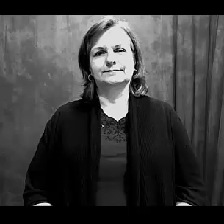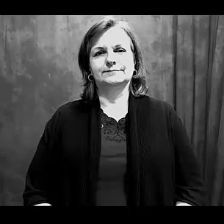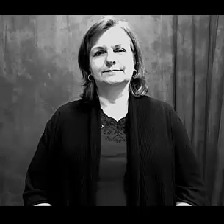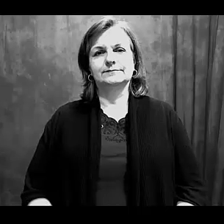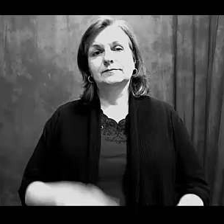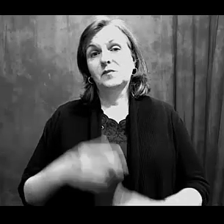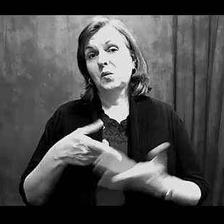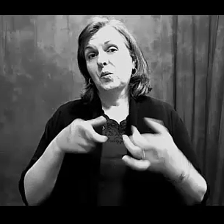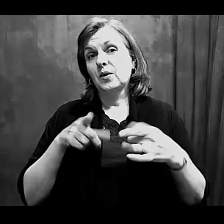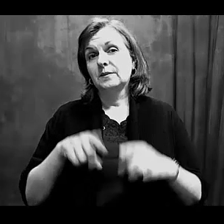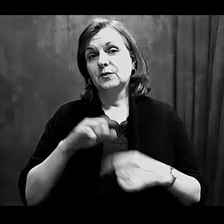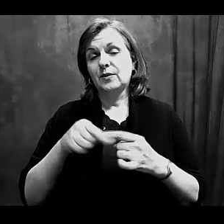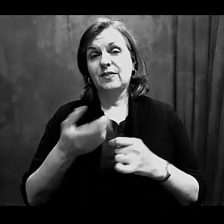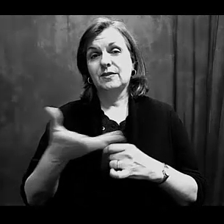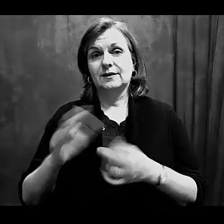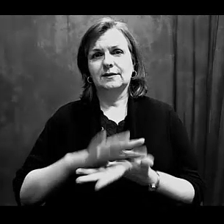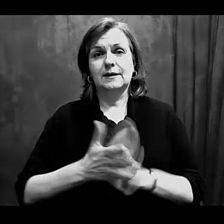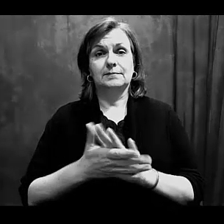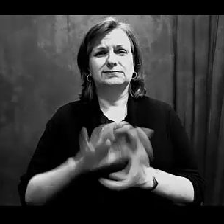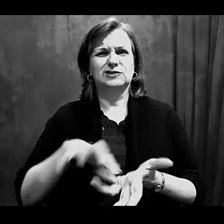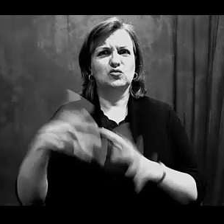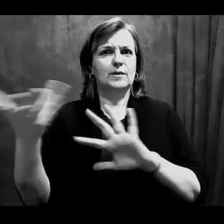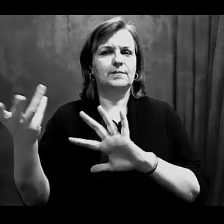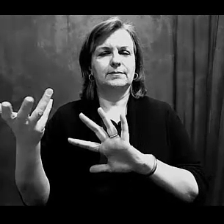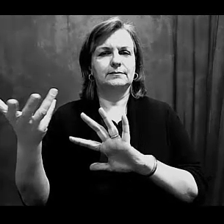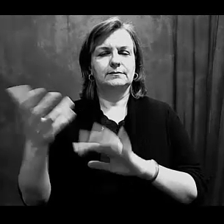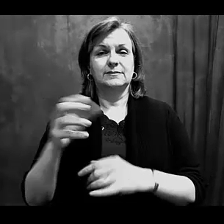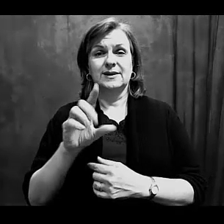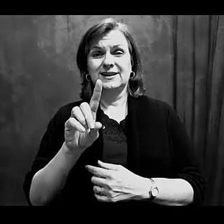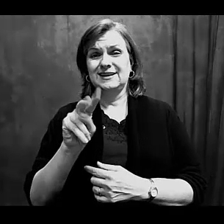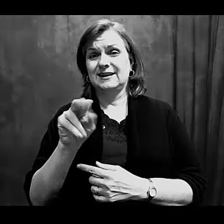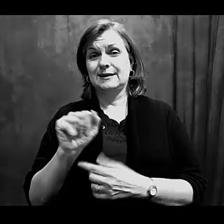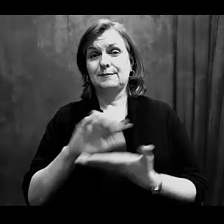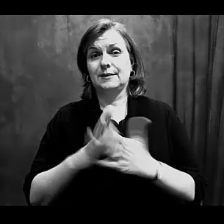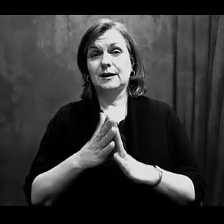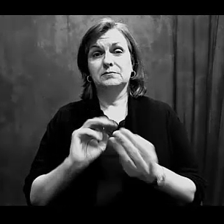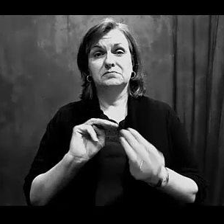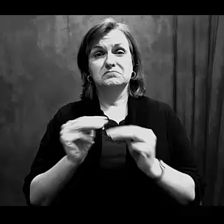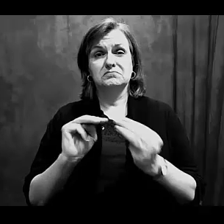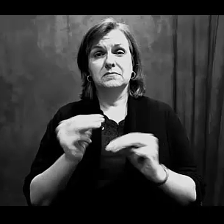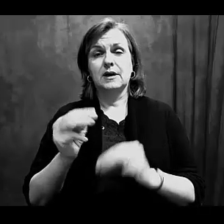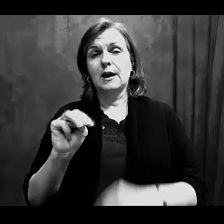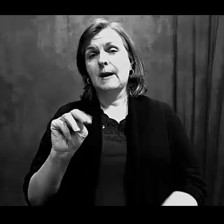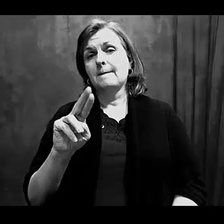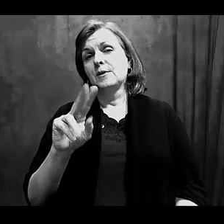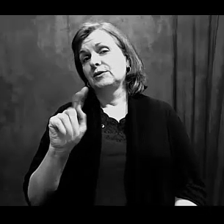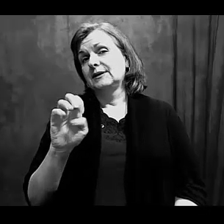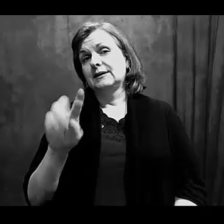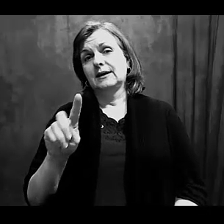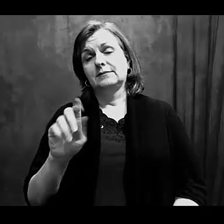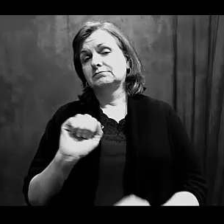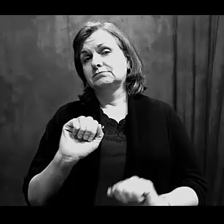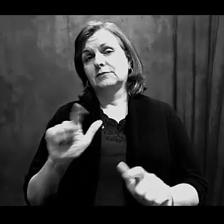So what happens when things get screwd up? We said the DNA gets mutated all the time